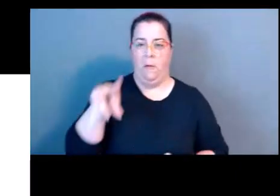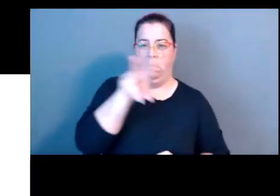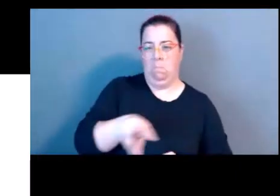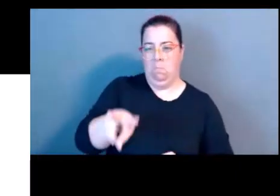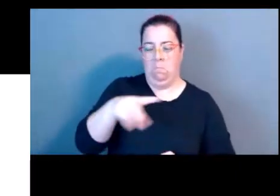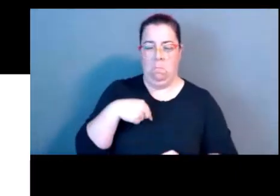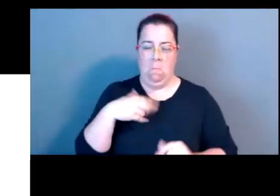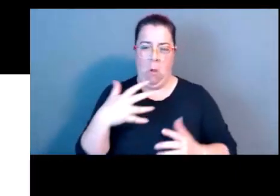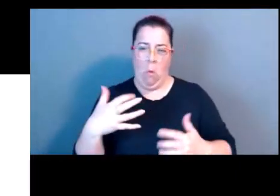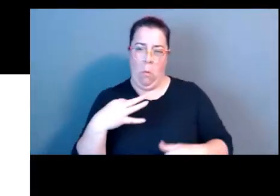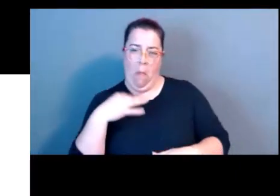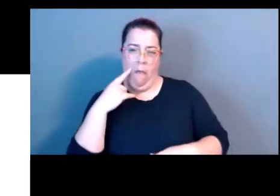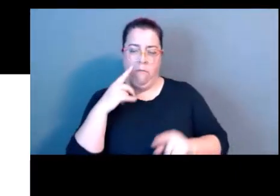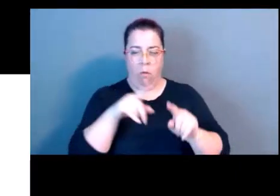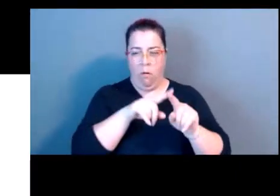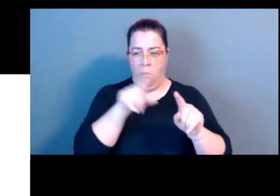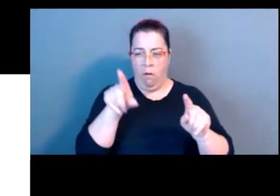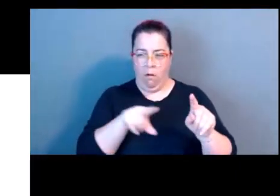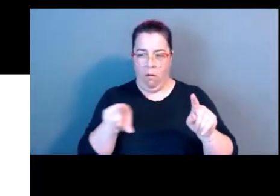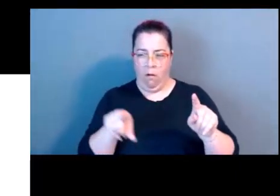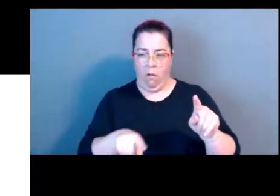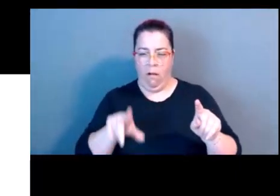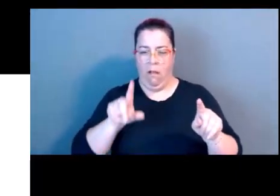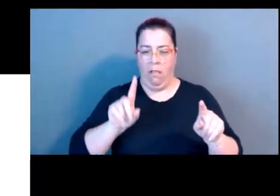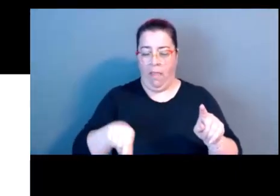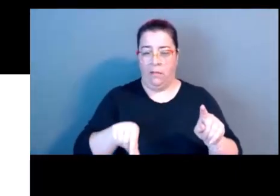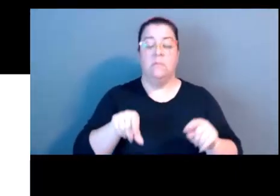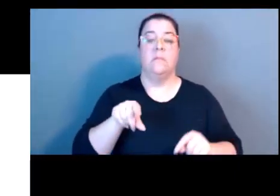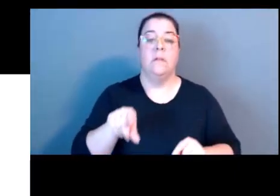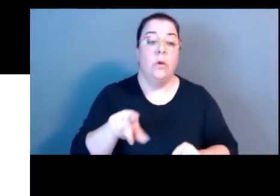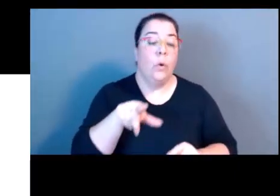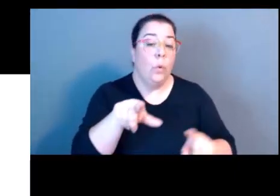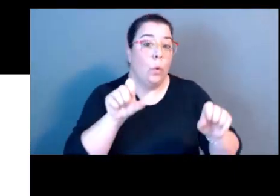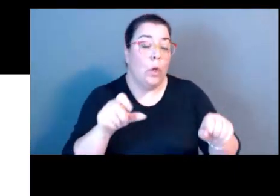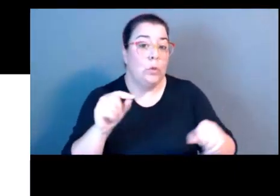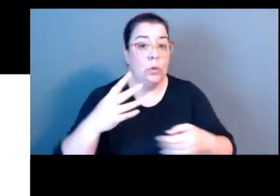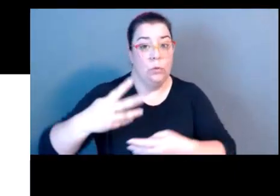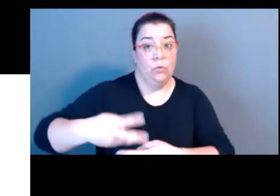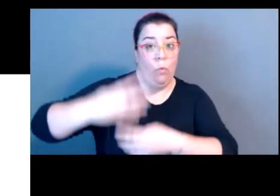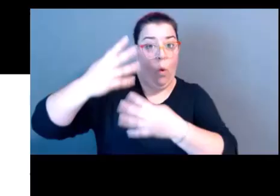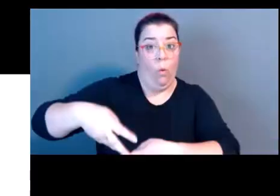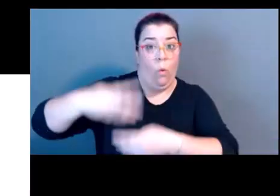You can do this by scrolling the pages or by using the Search and Filter section